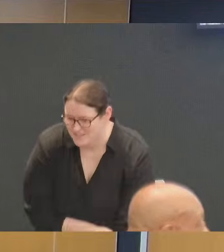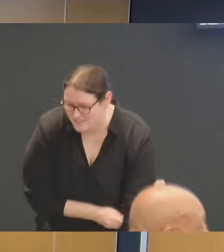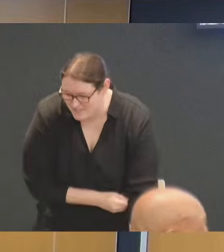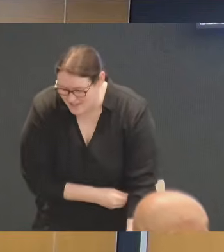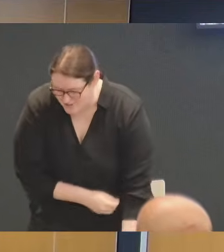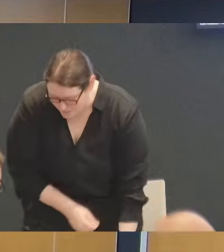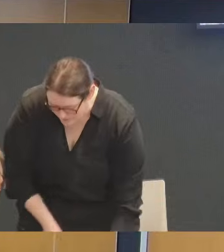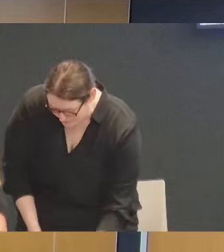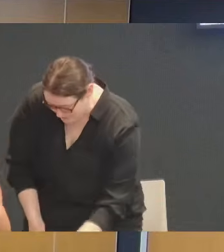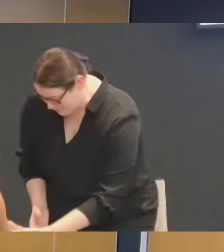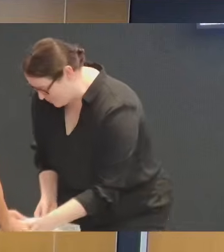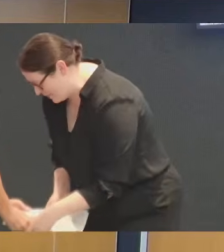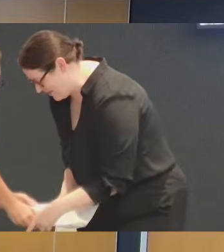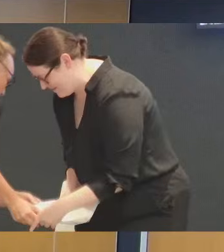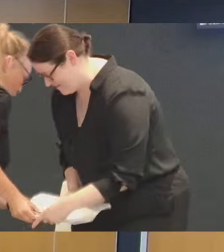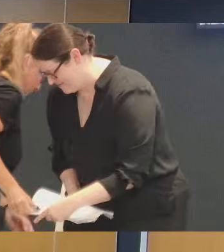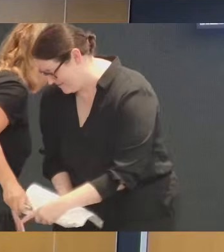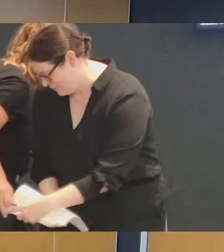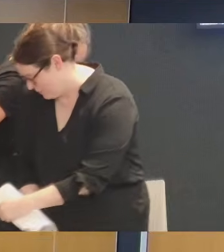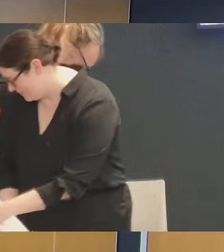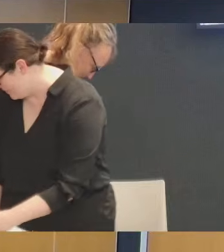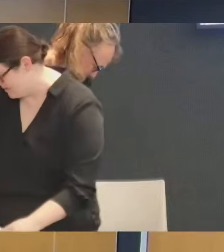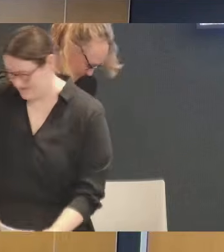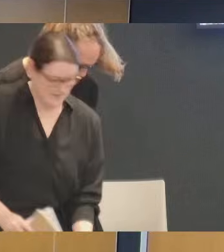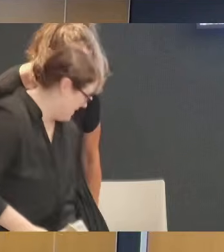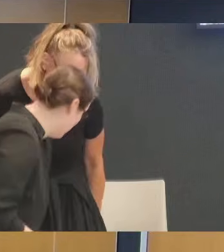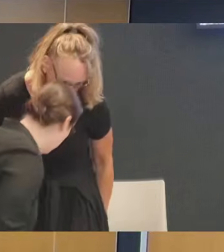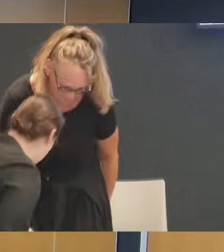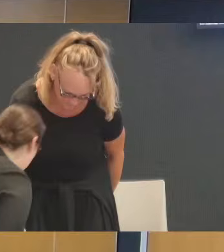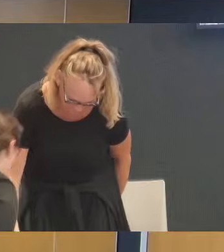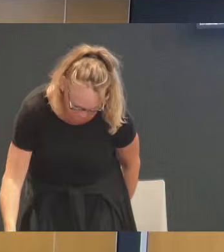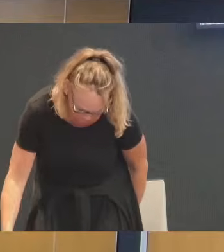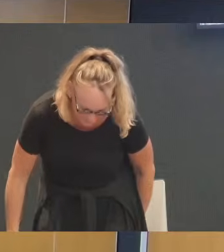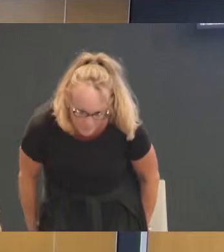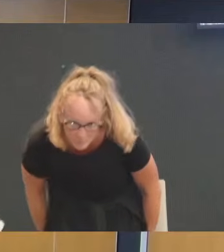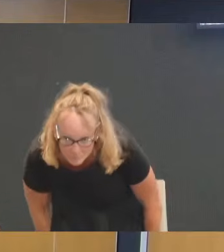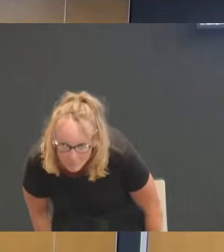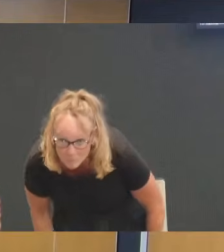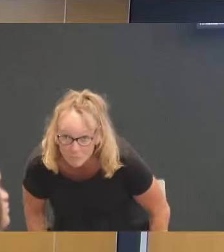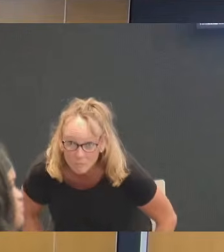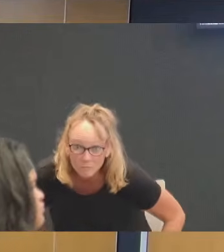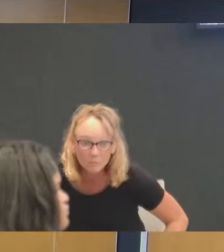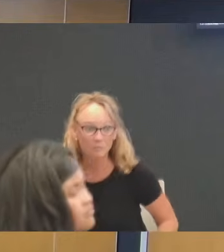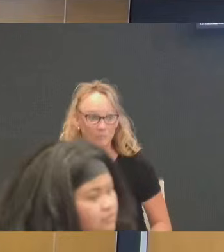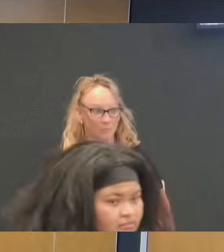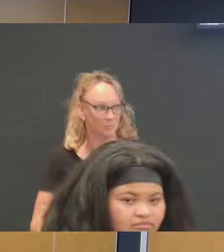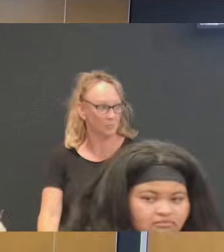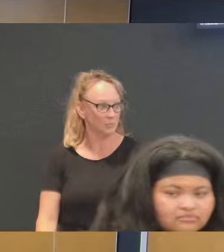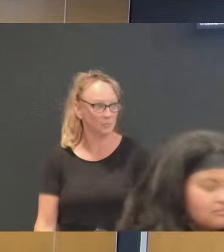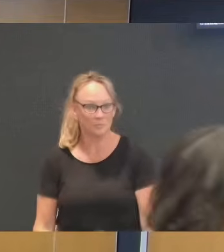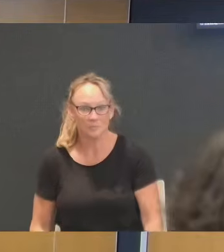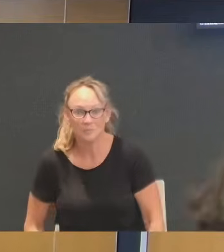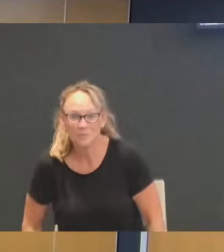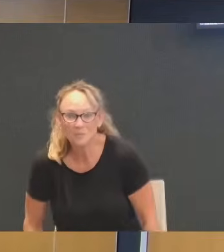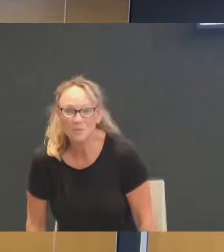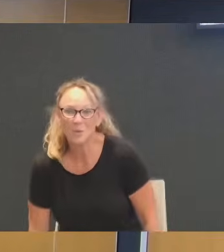we're going going to do is come down. Bridget, is it better to come down or Yeah. And take a picture